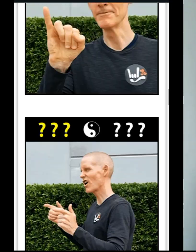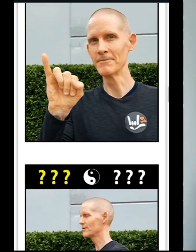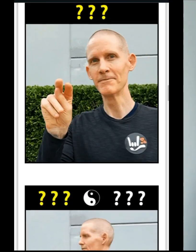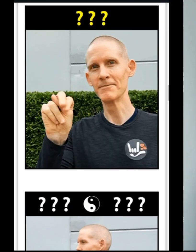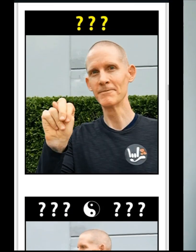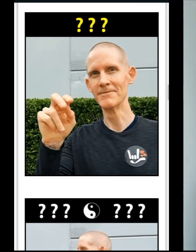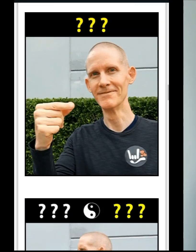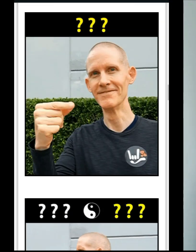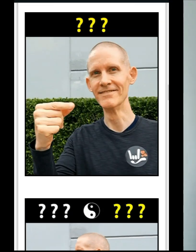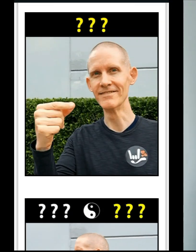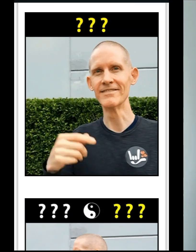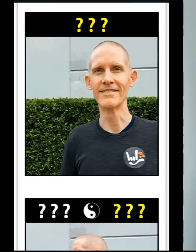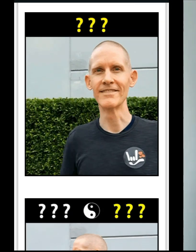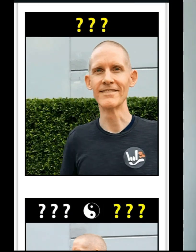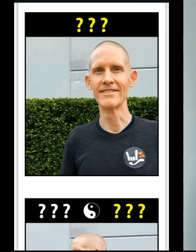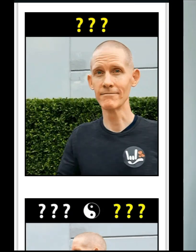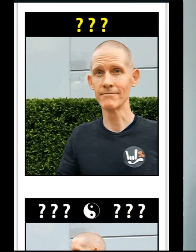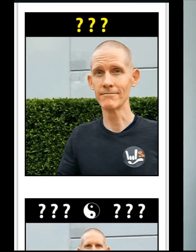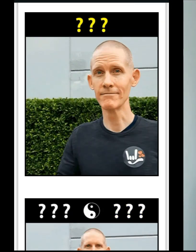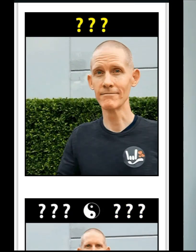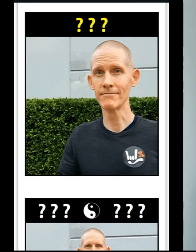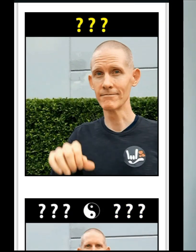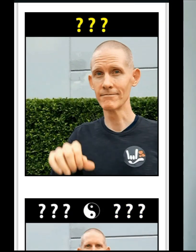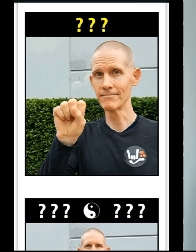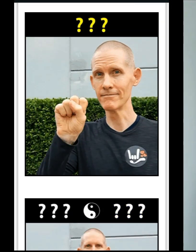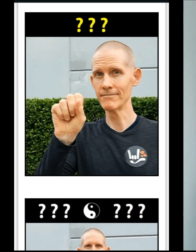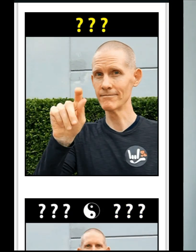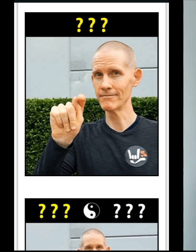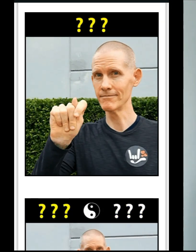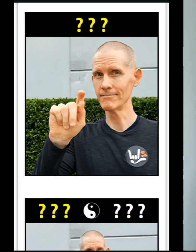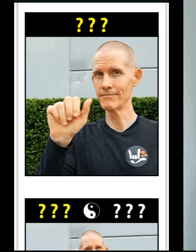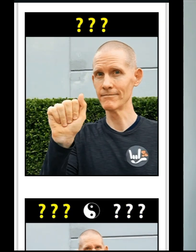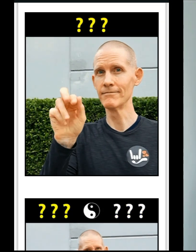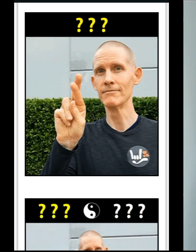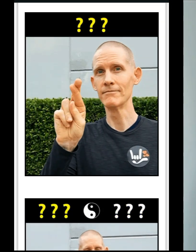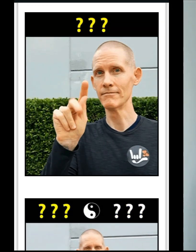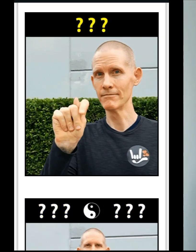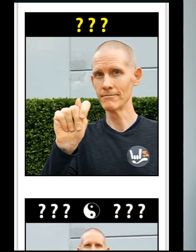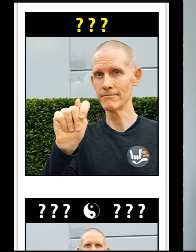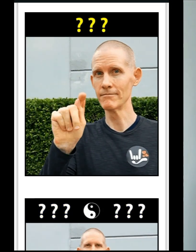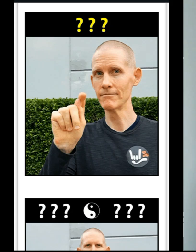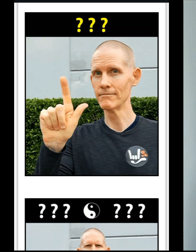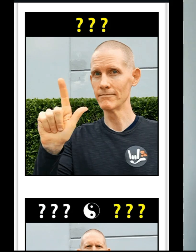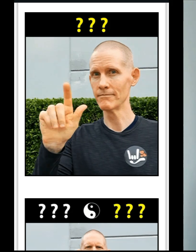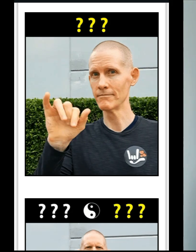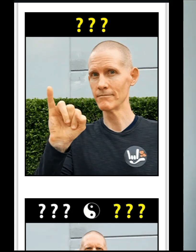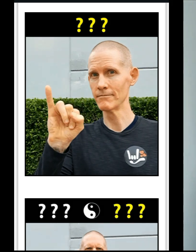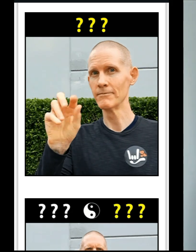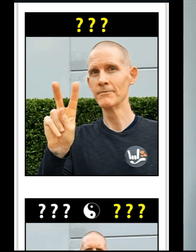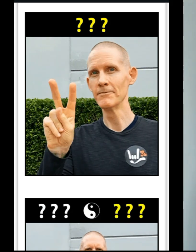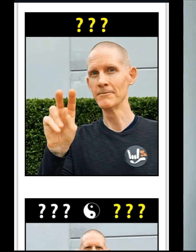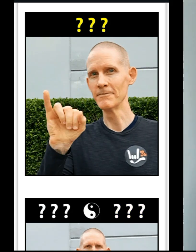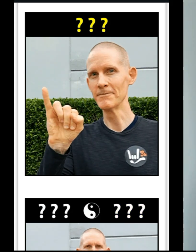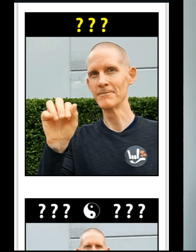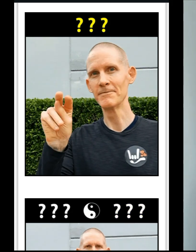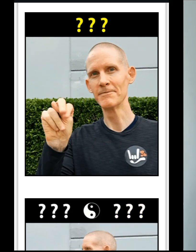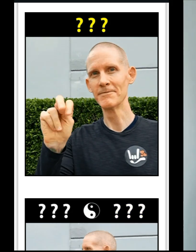so, I'm signing at regular speed you soak it up, trying to figure out what I'm signing I urge you to just pause for a moment